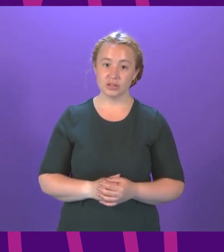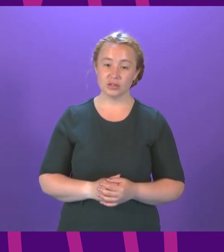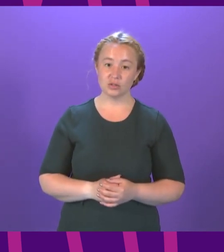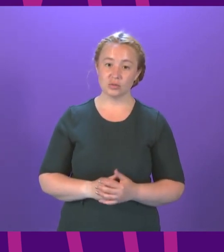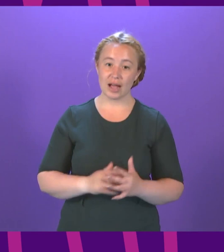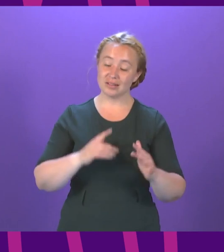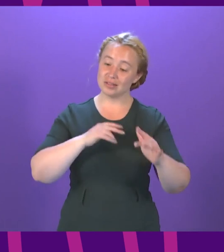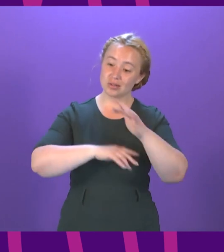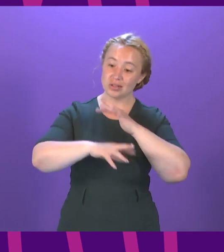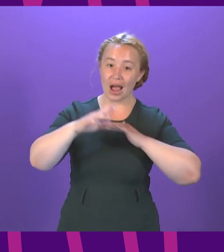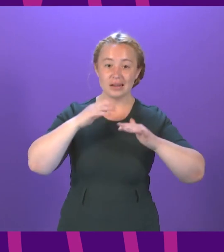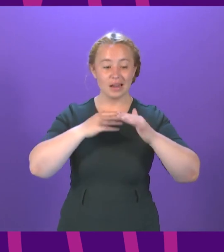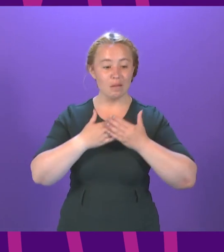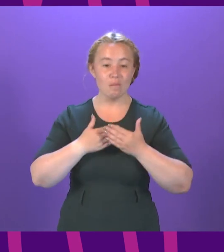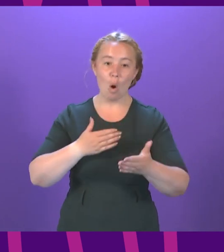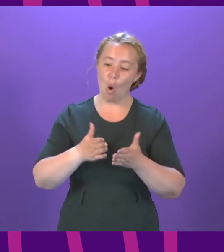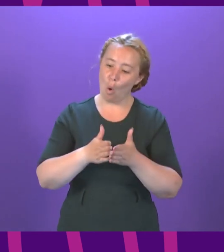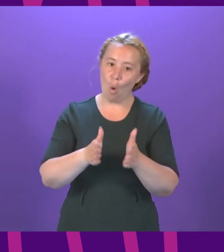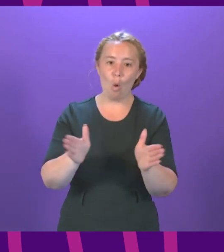Over the past 16 months, we have learned that, as we unlock society, we will inevitably again see a